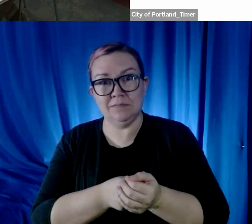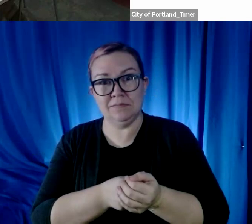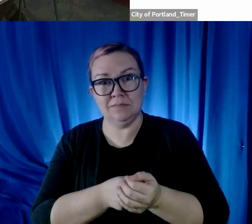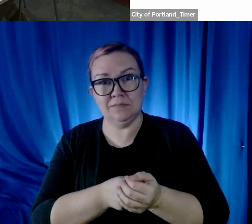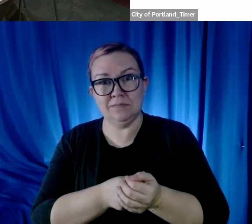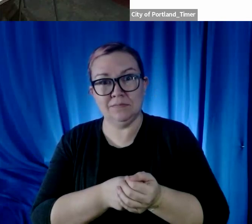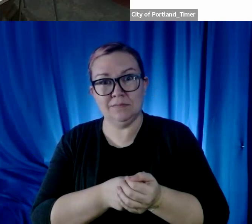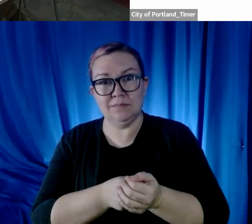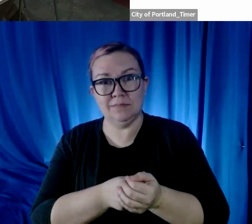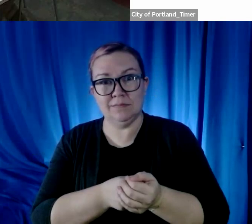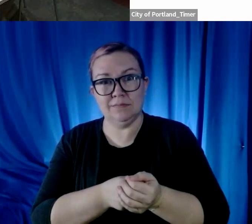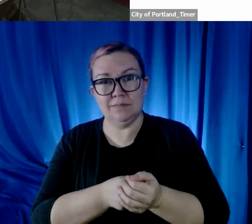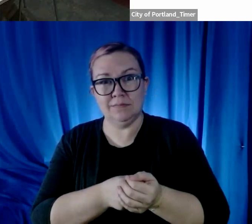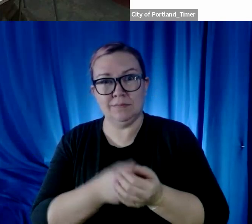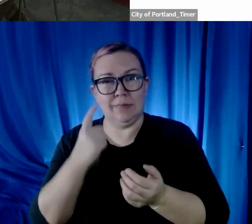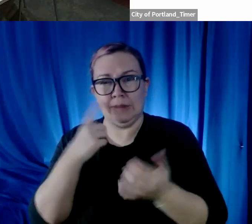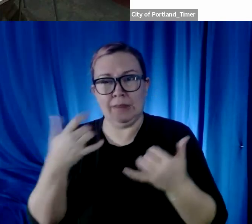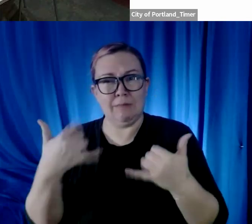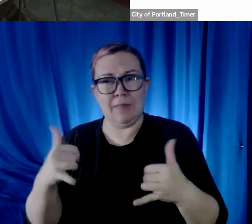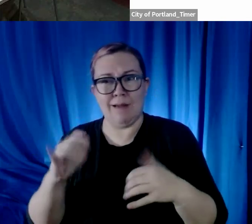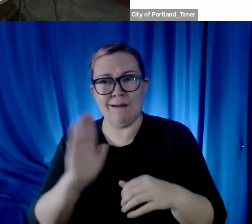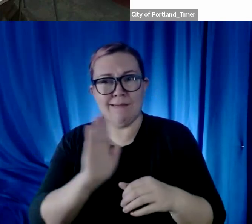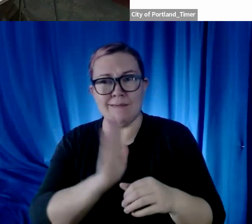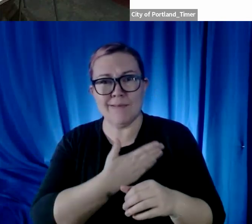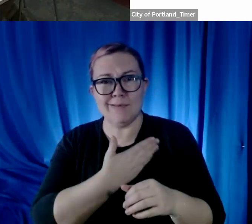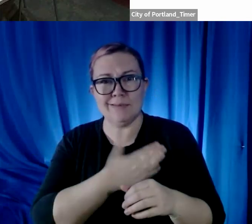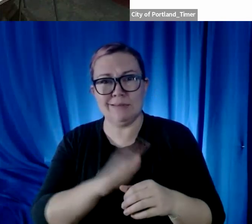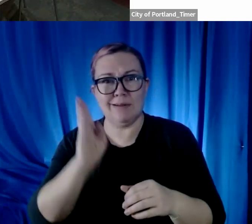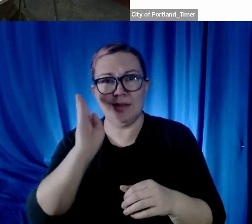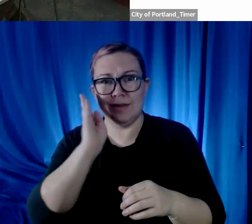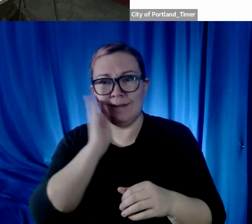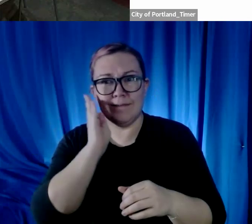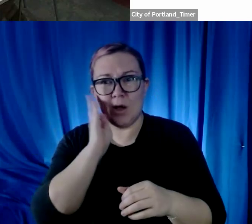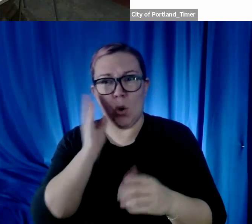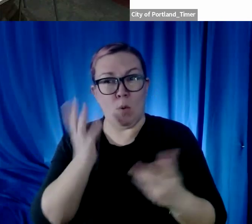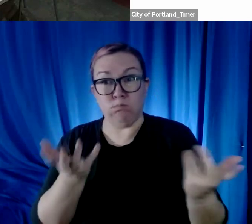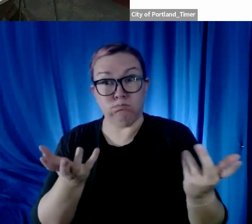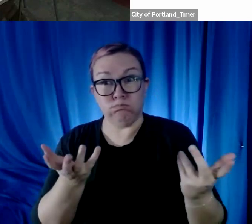Good.